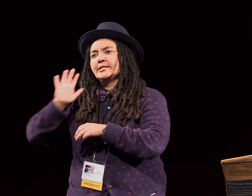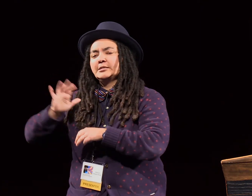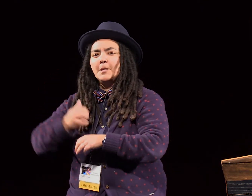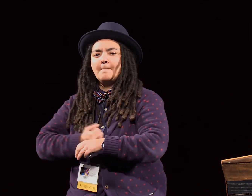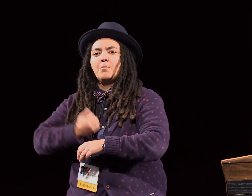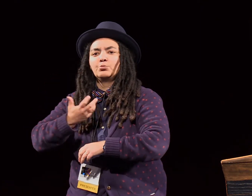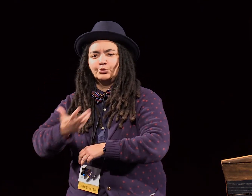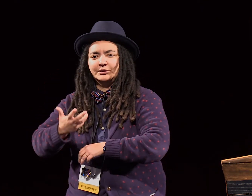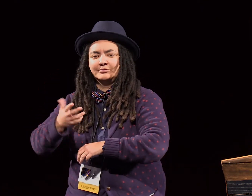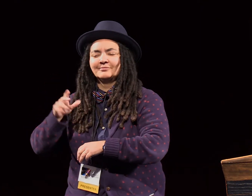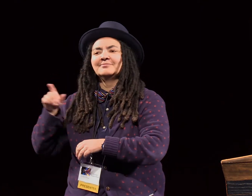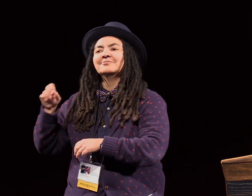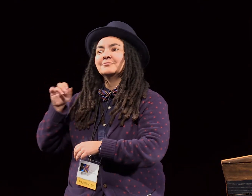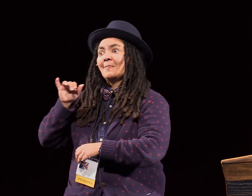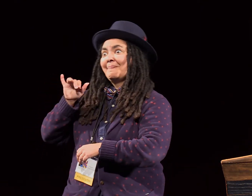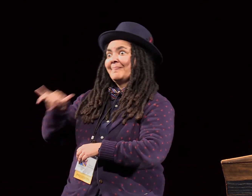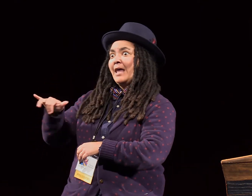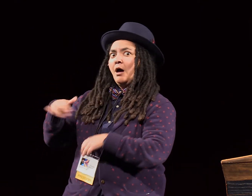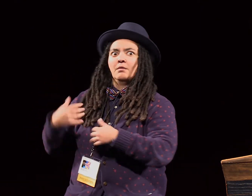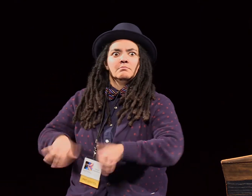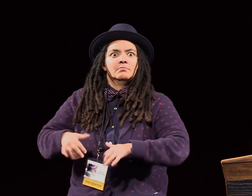So, they did research on John's expression.